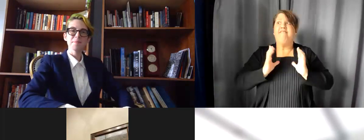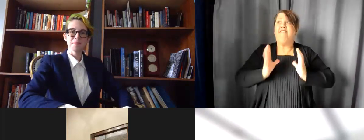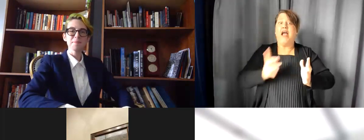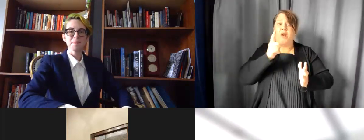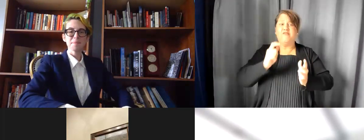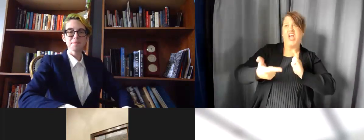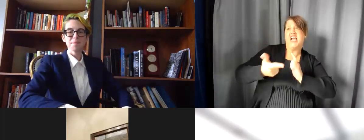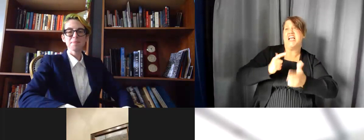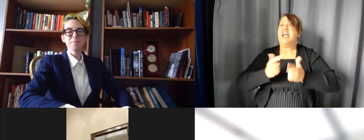Jordan Radford: and